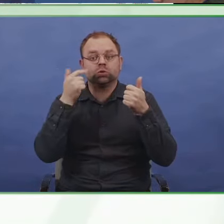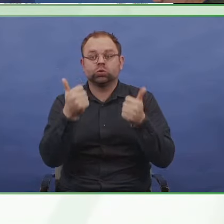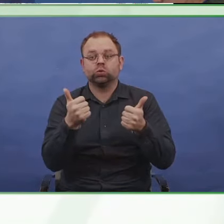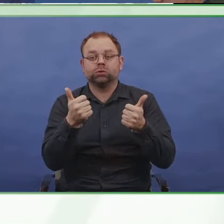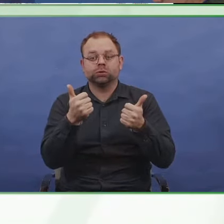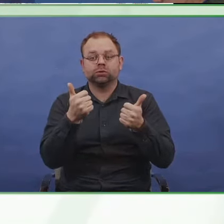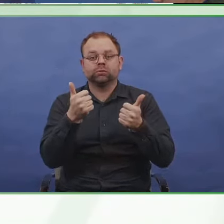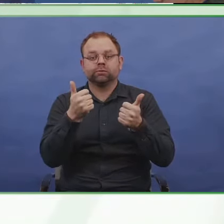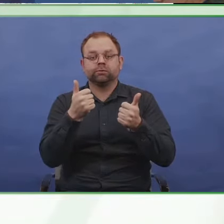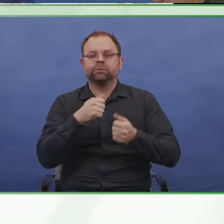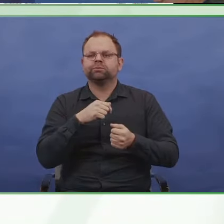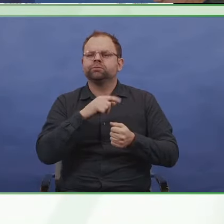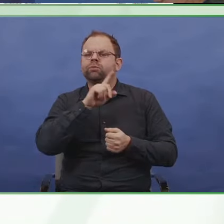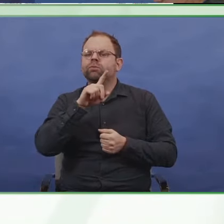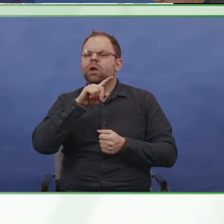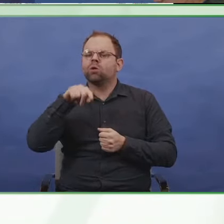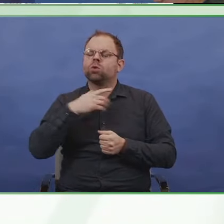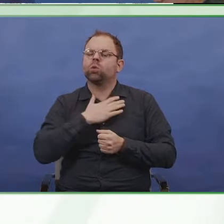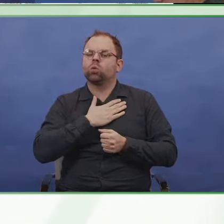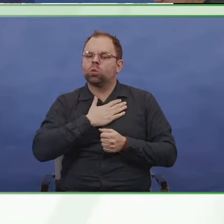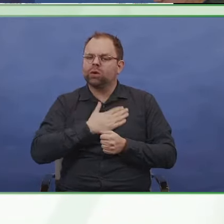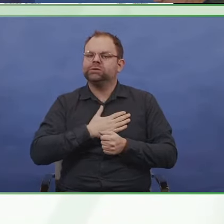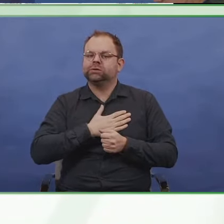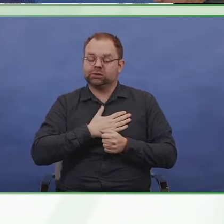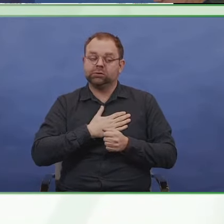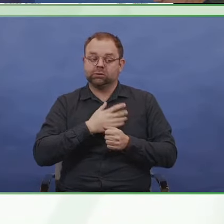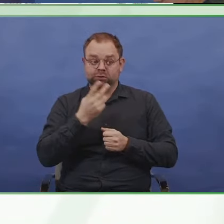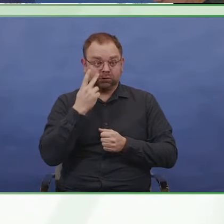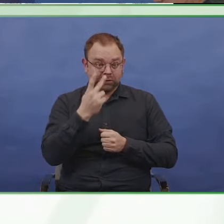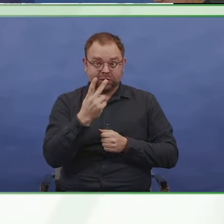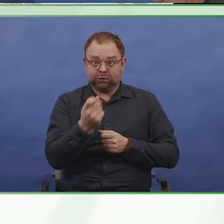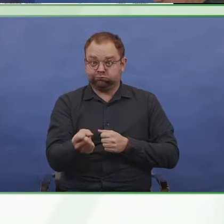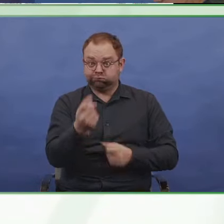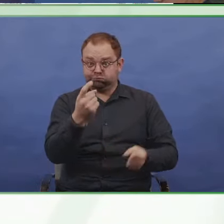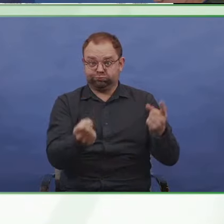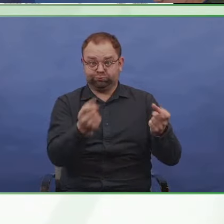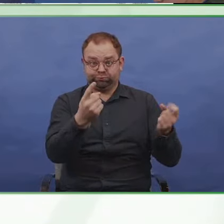We are the United States and we have federal but also states, so